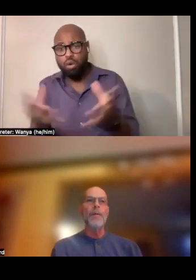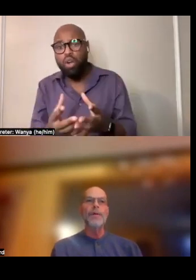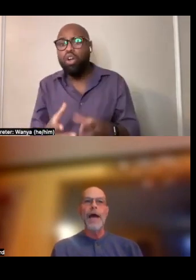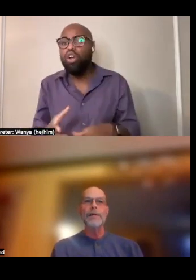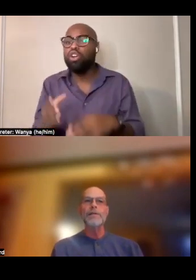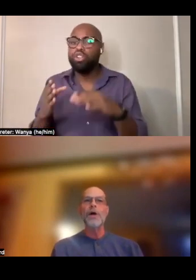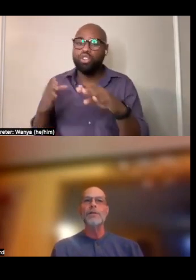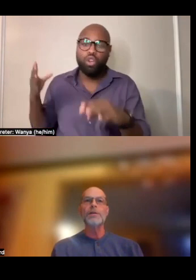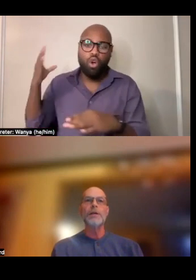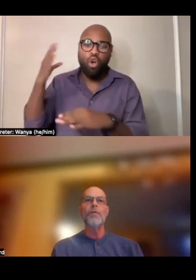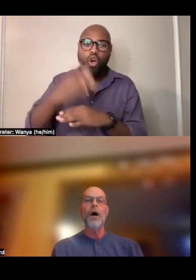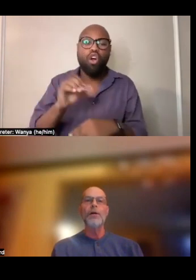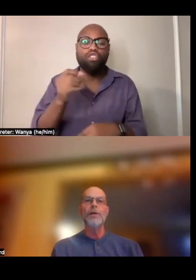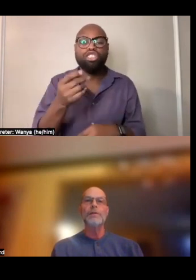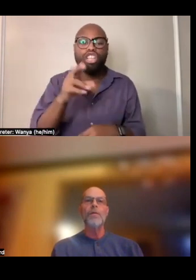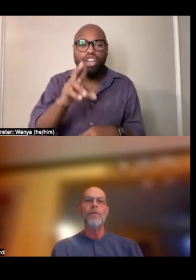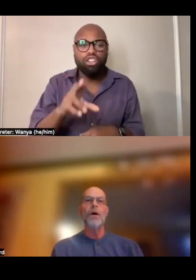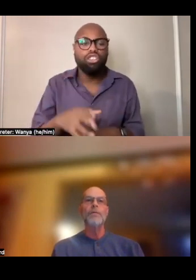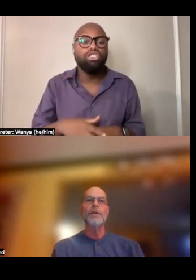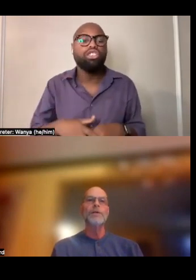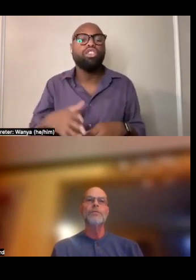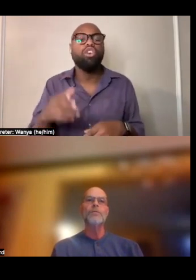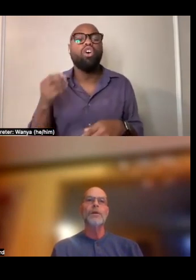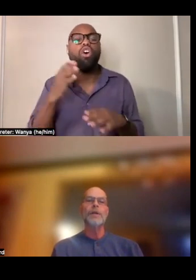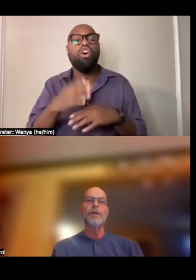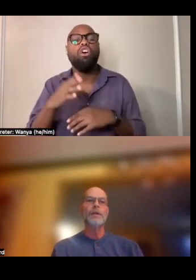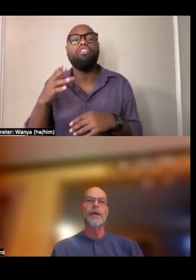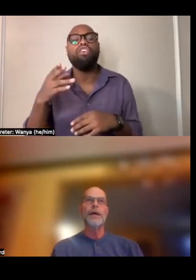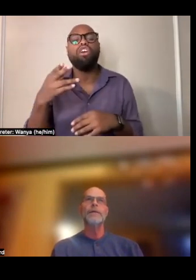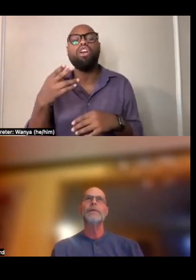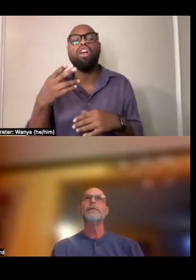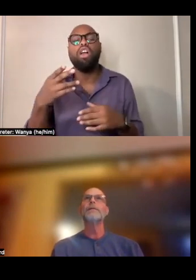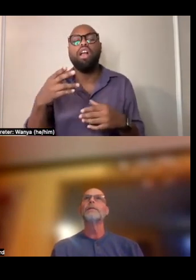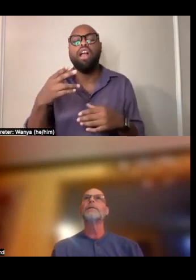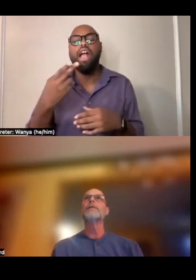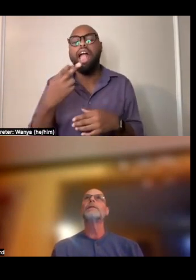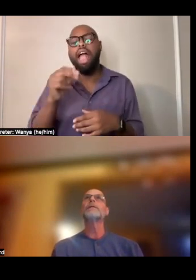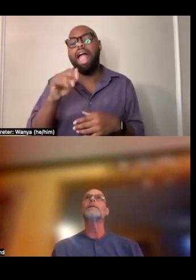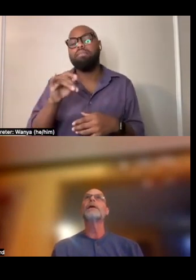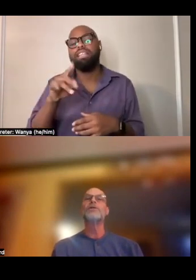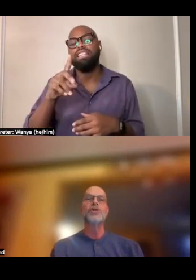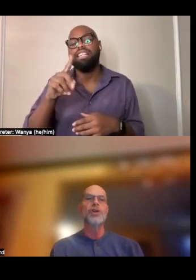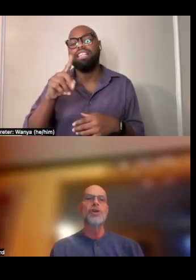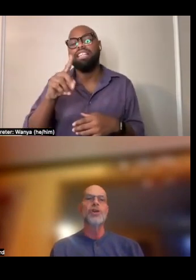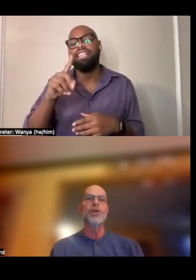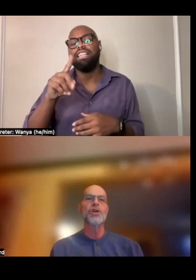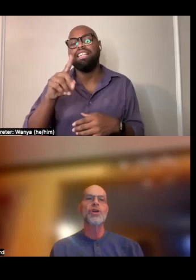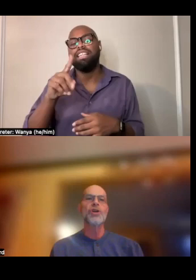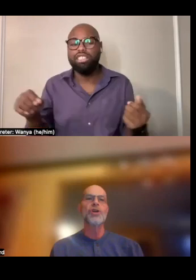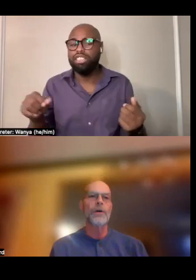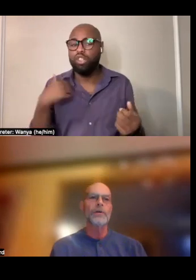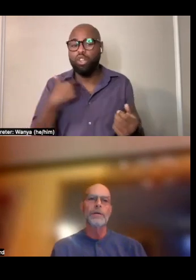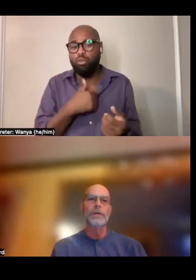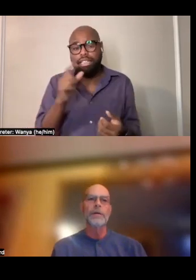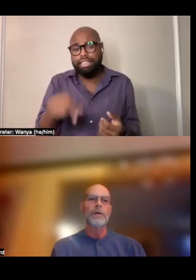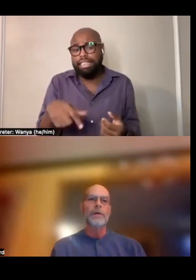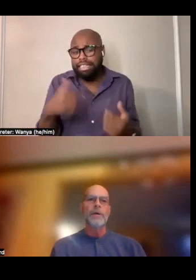habitat destruction and water and so on. And we just really need to get a giant effort here